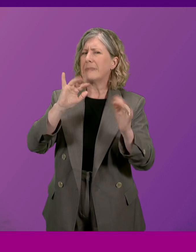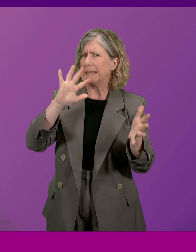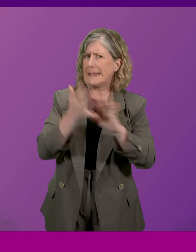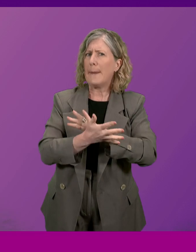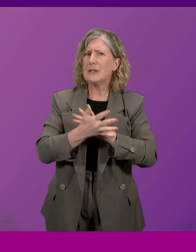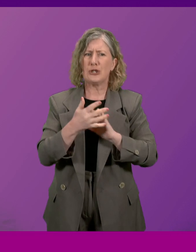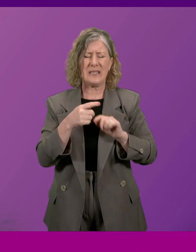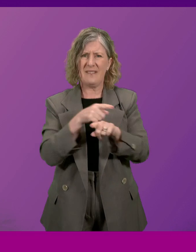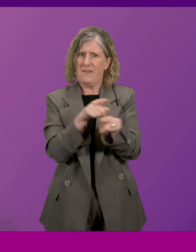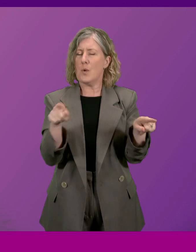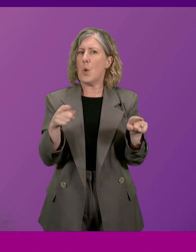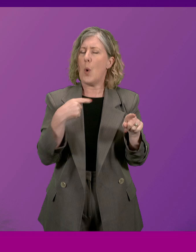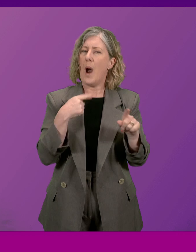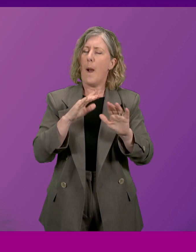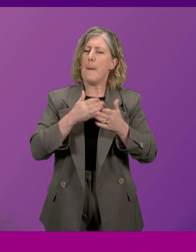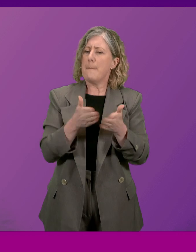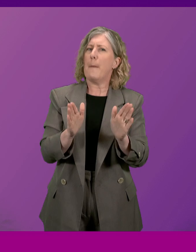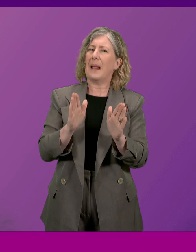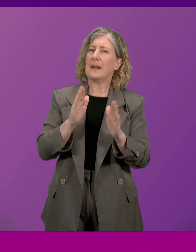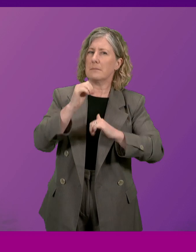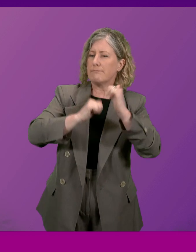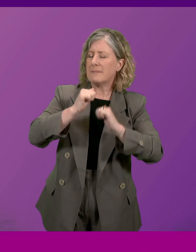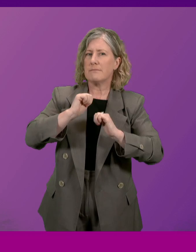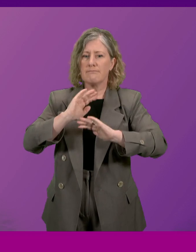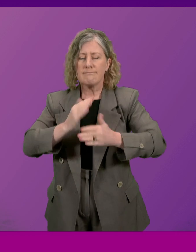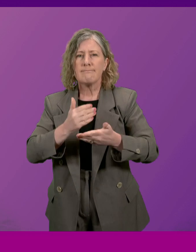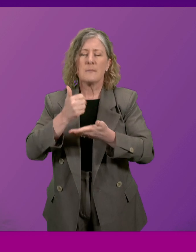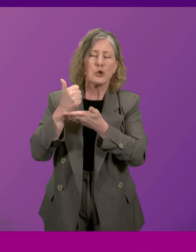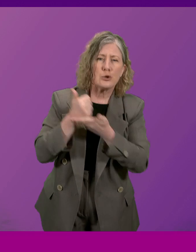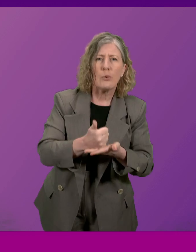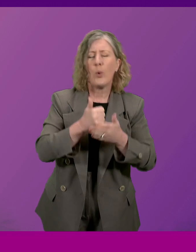and the public fabric of our country and that it has significant social and economic implications.